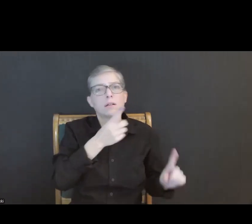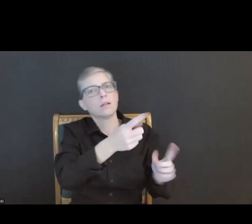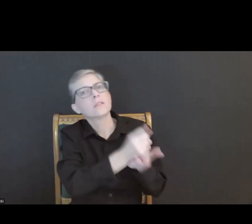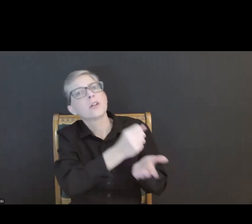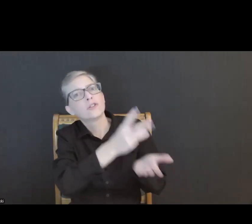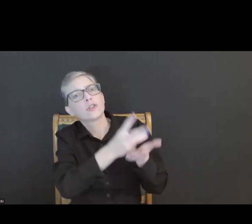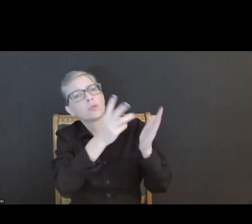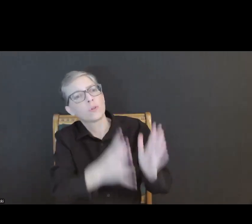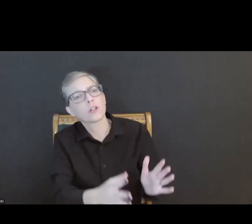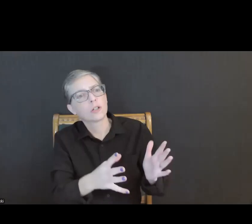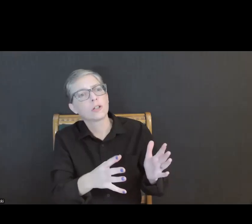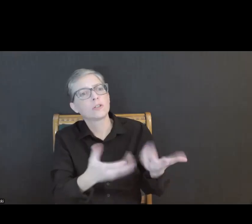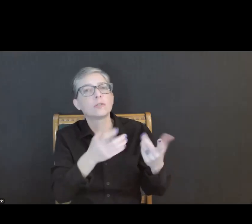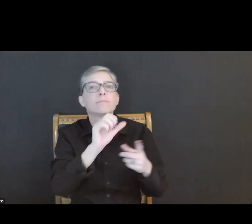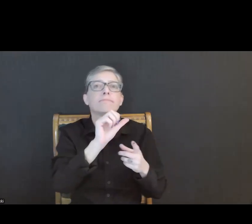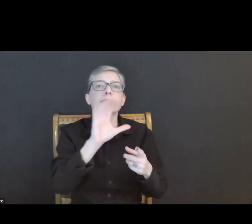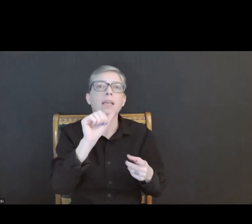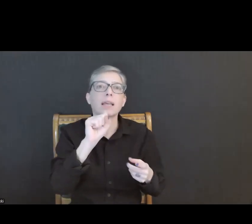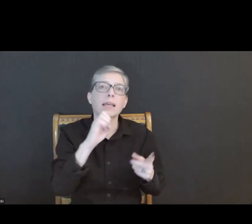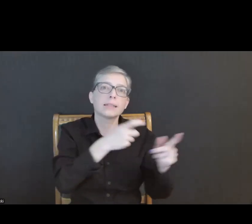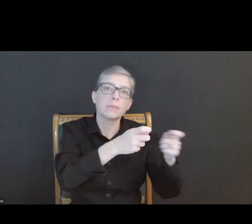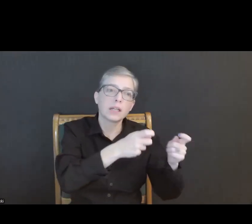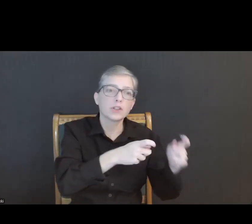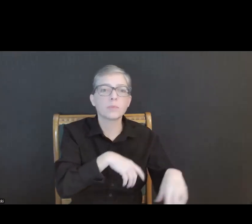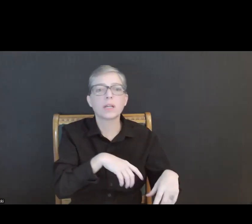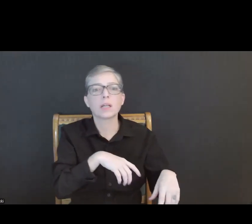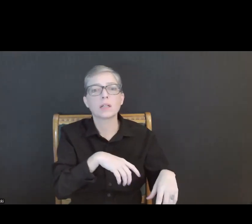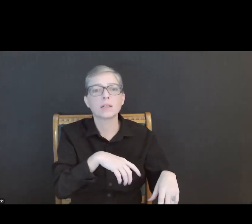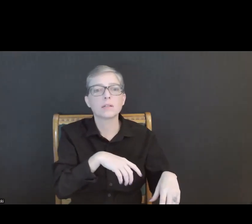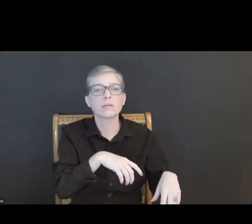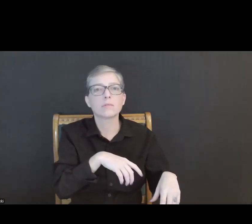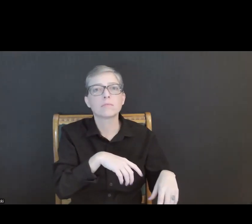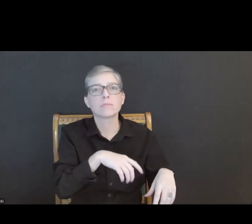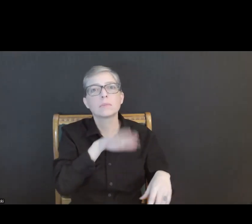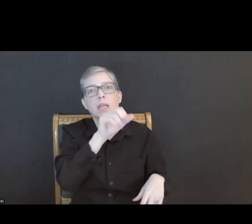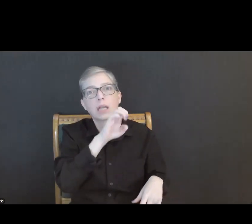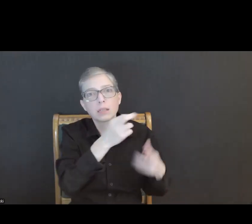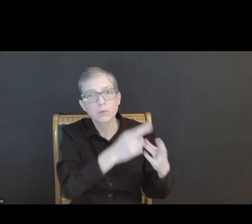resources or doing that not seeing that well that I'm on the other side I'm clinical so that means